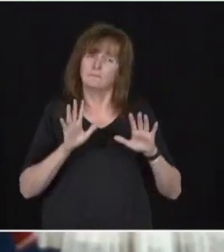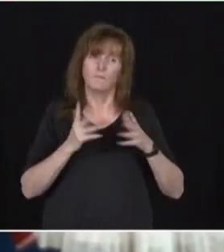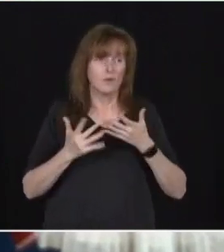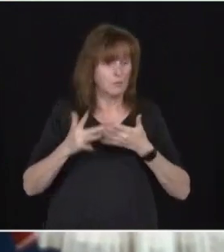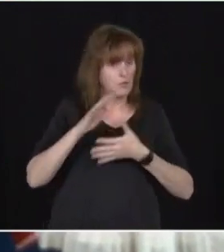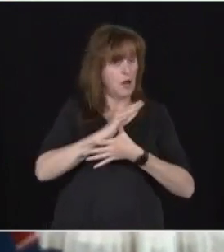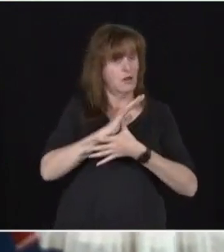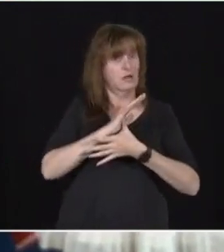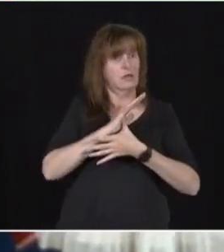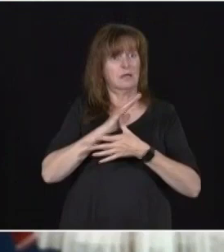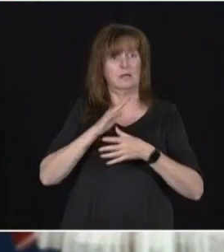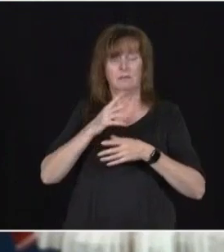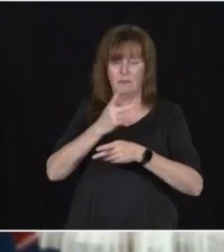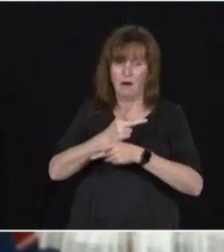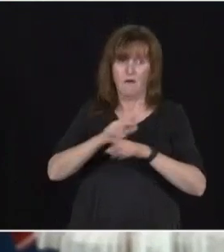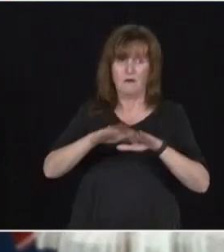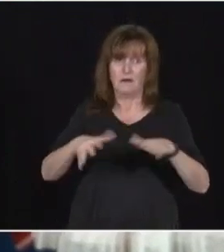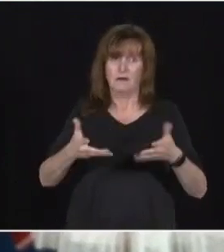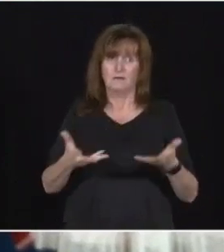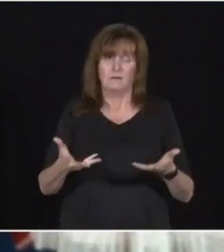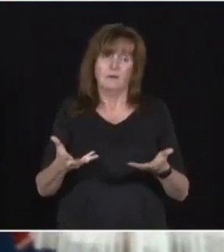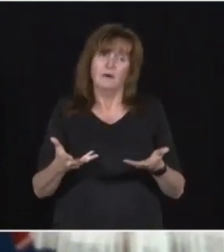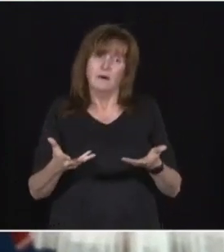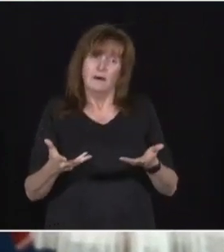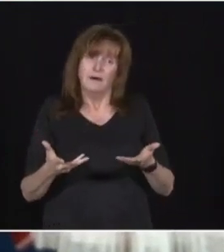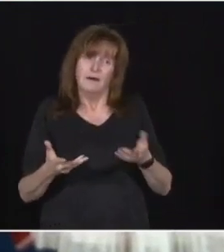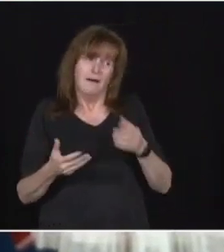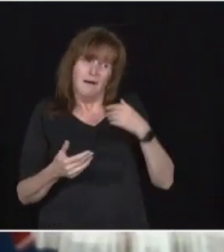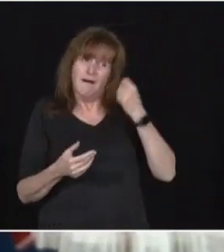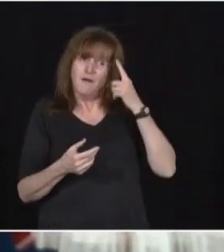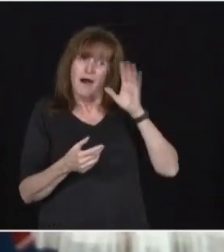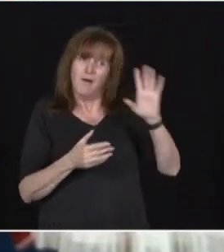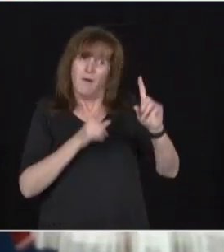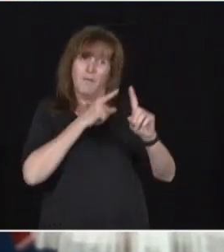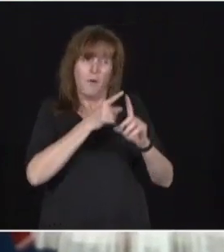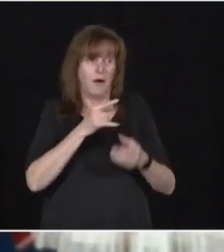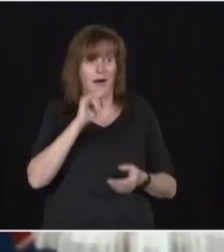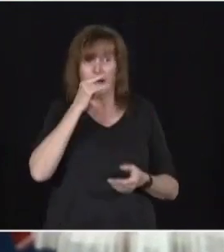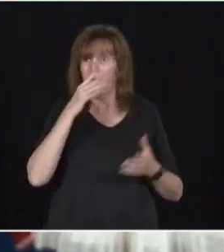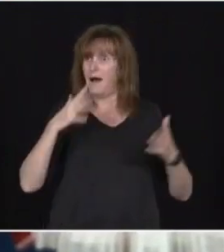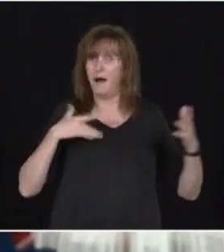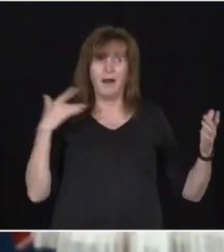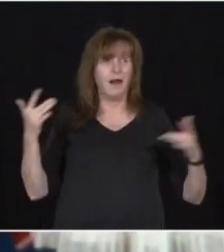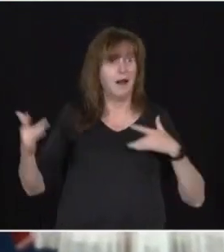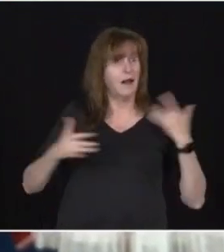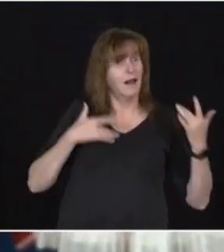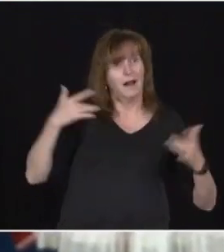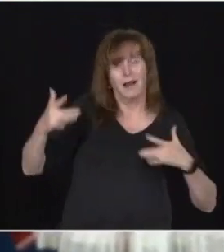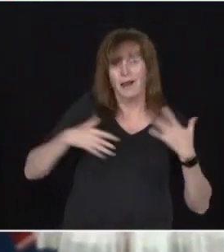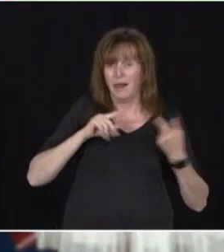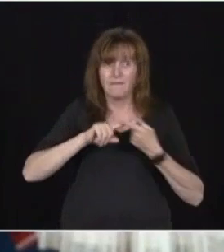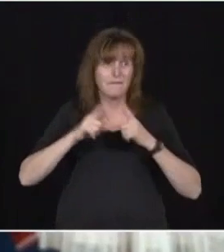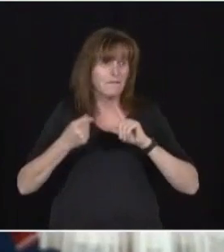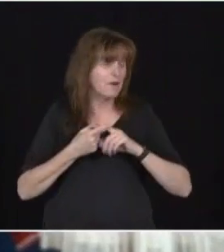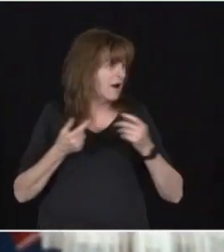We are going to make sure that our number one priority is to take care of the kids, and I understand what you are saying.